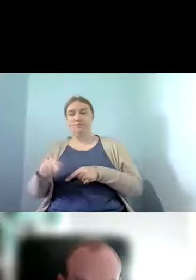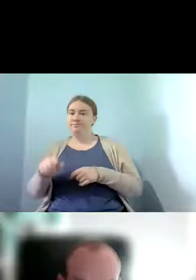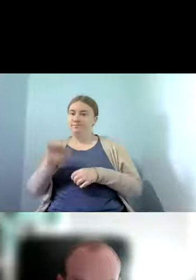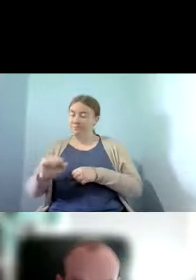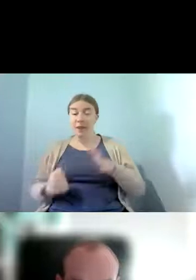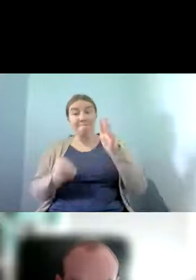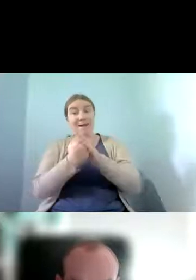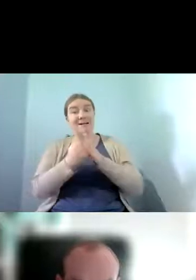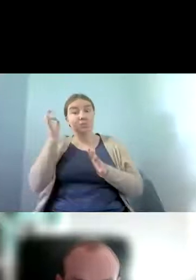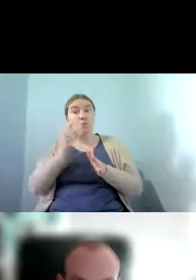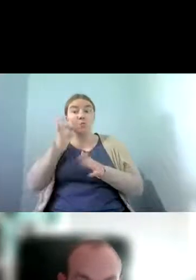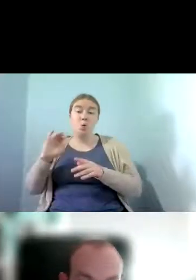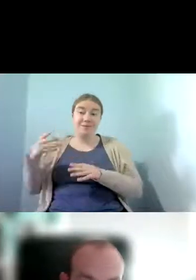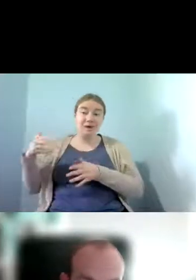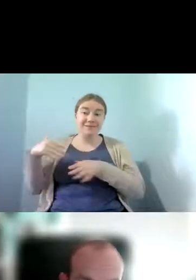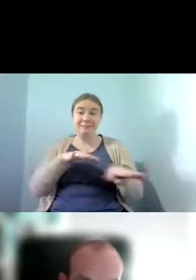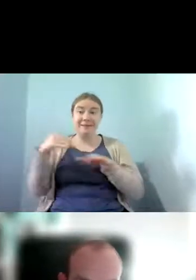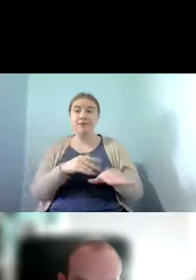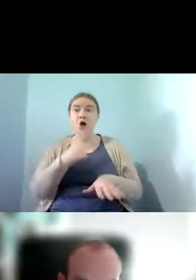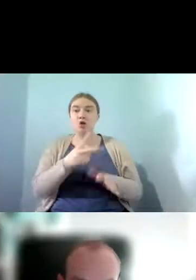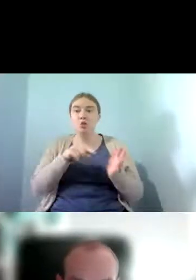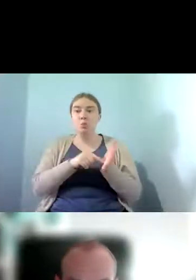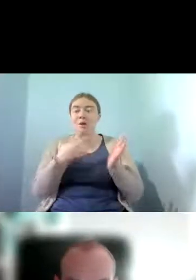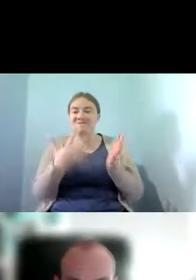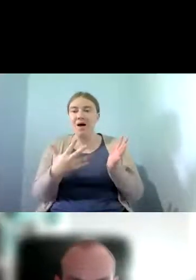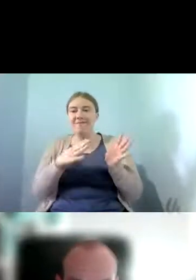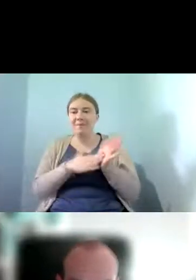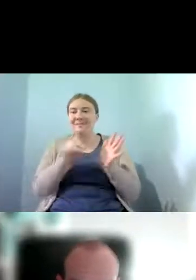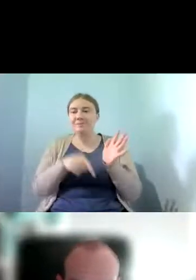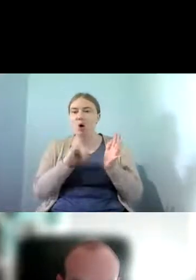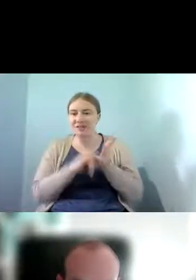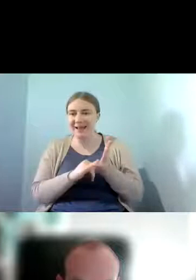meters per second or five and a half miles per hour over a length of around one meter